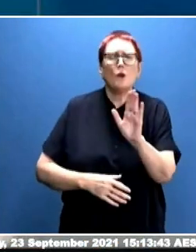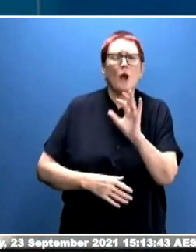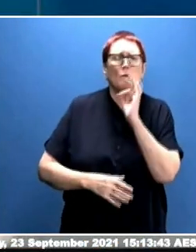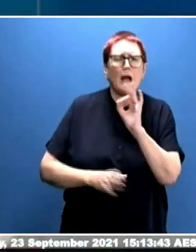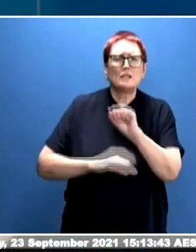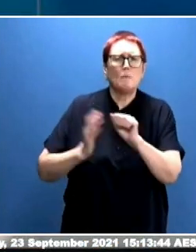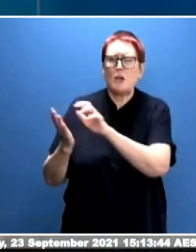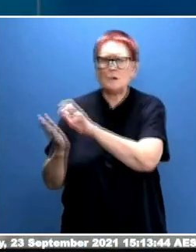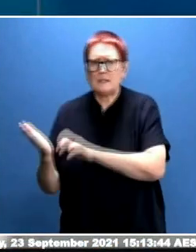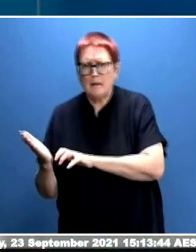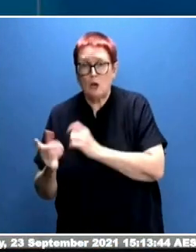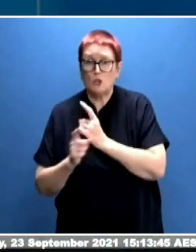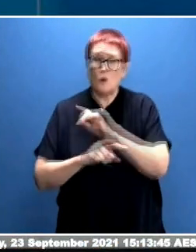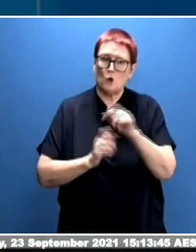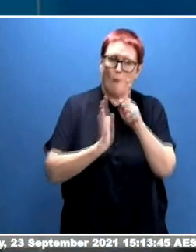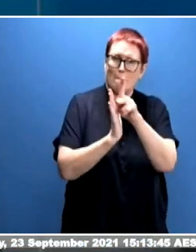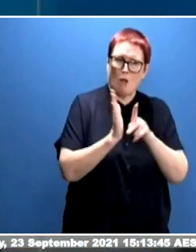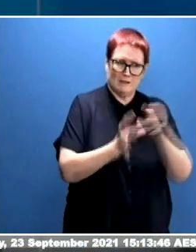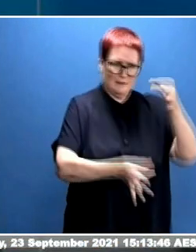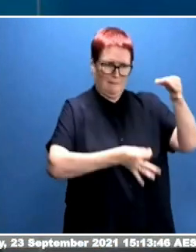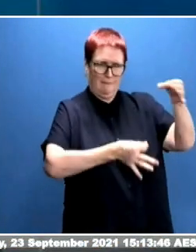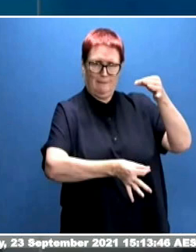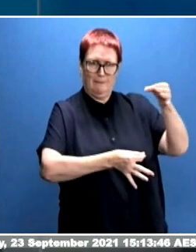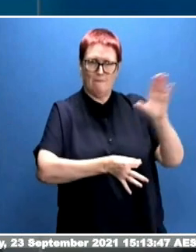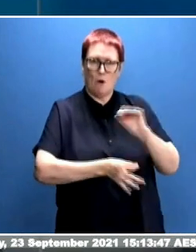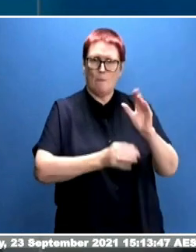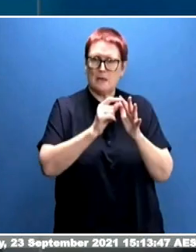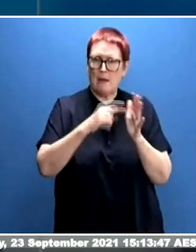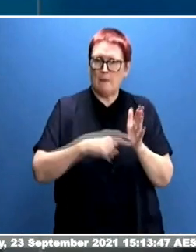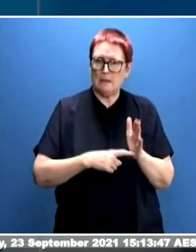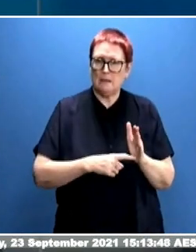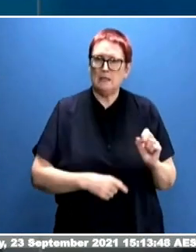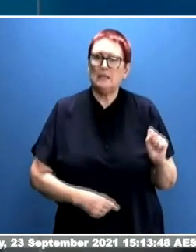asking about the policy document. Yes, the policy document is accurate.